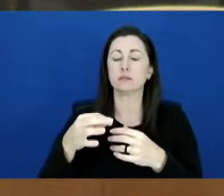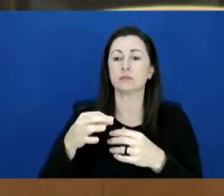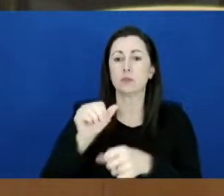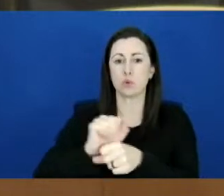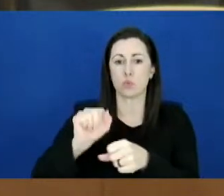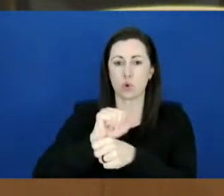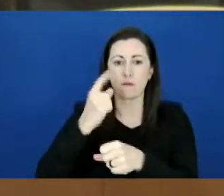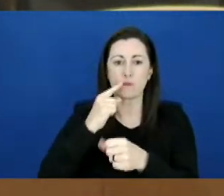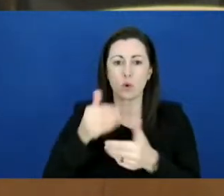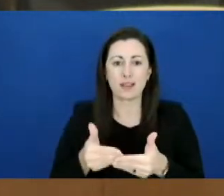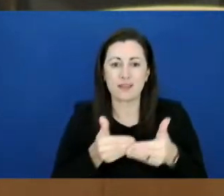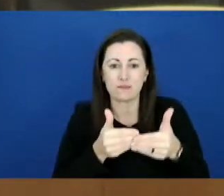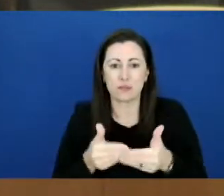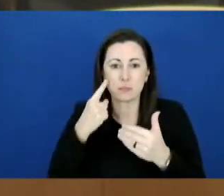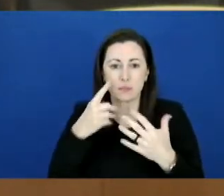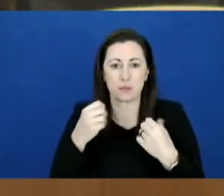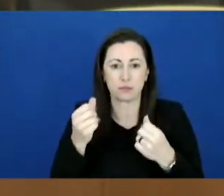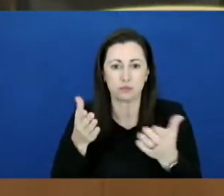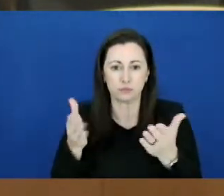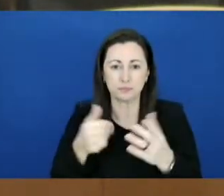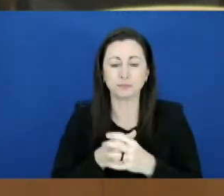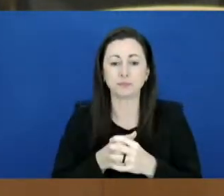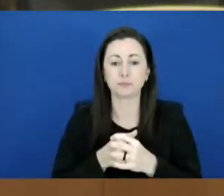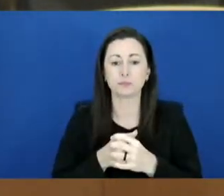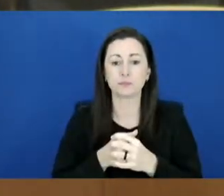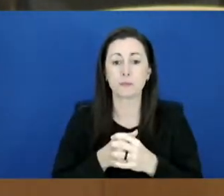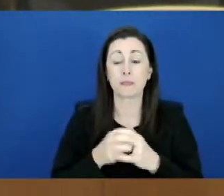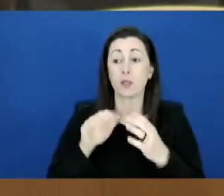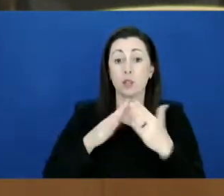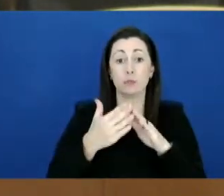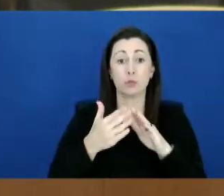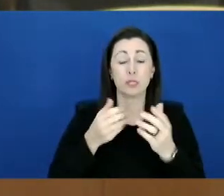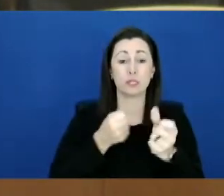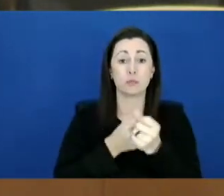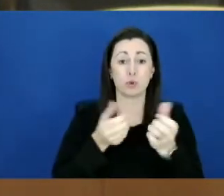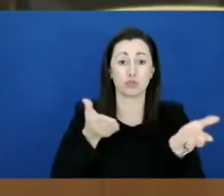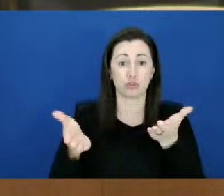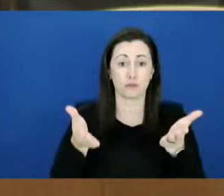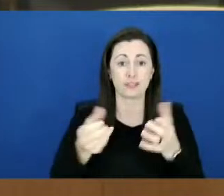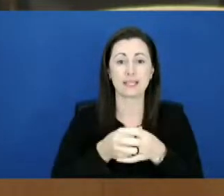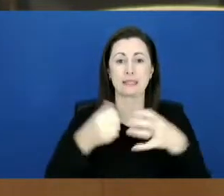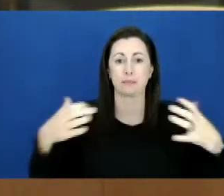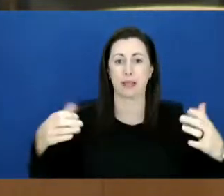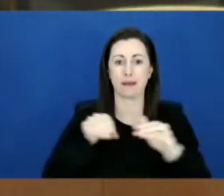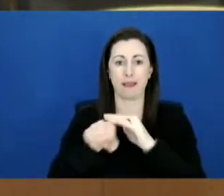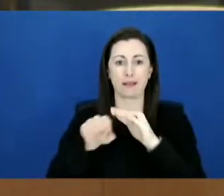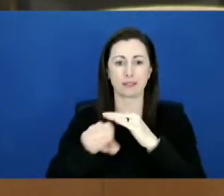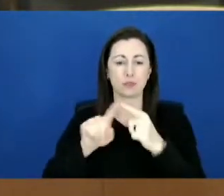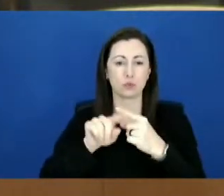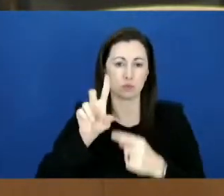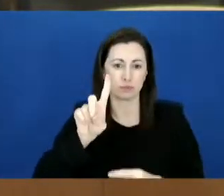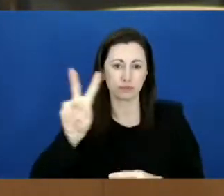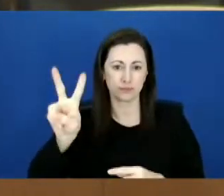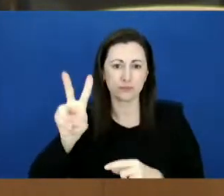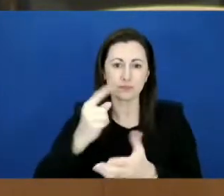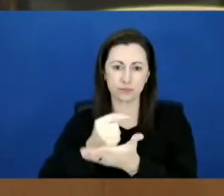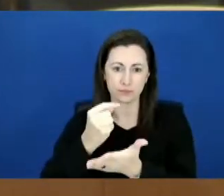SERVICES AGENCY, LEADING THE